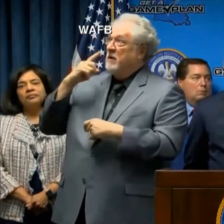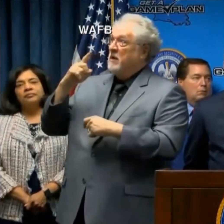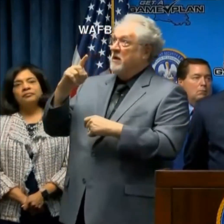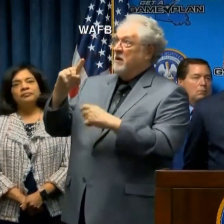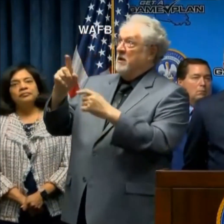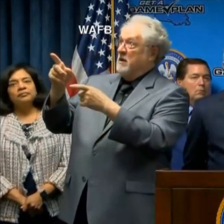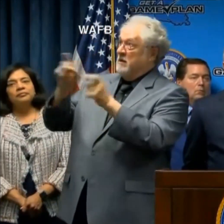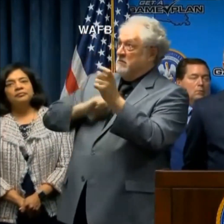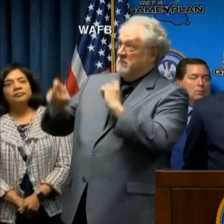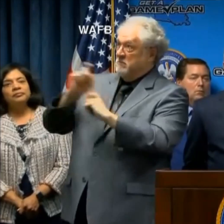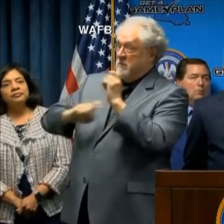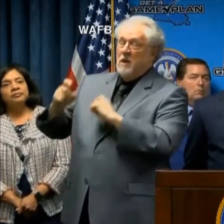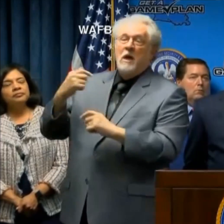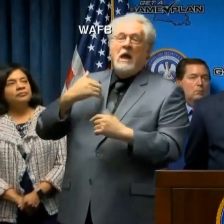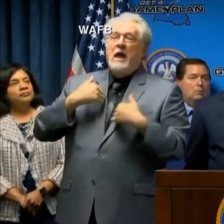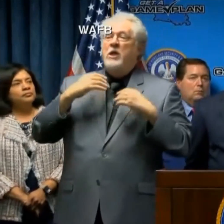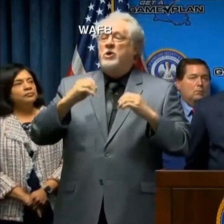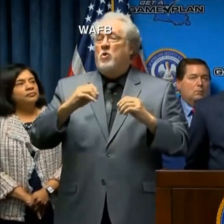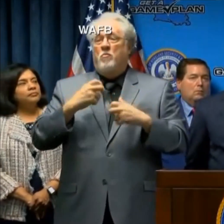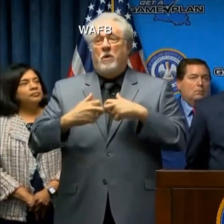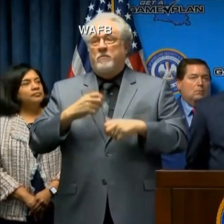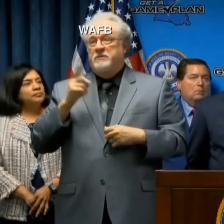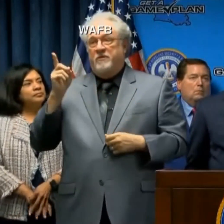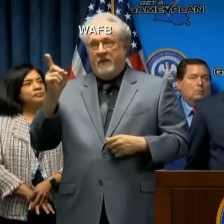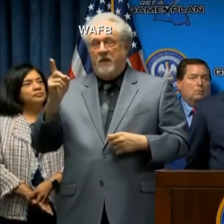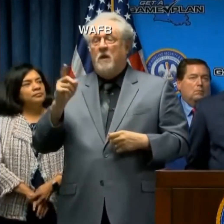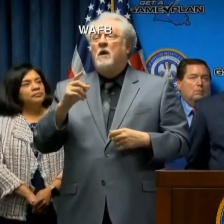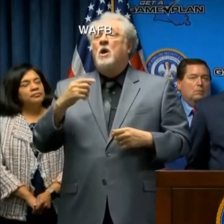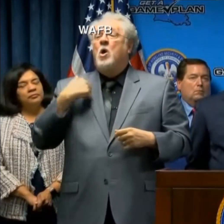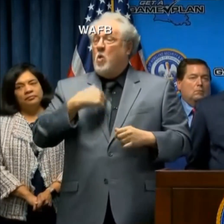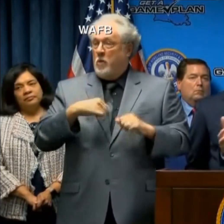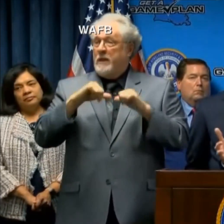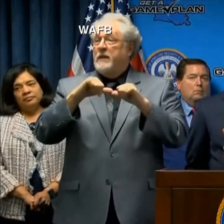supplying us and we haven't had any challenges there and we continue to try